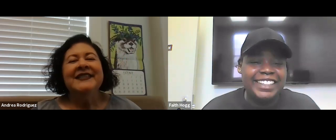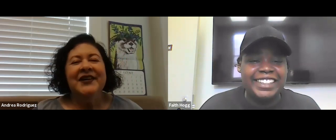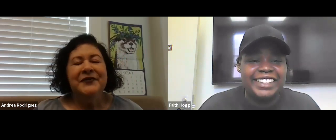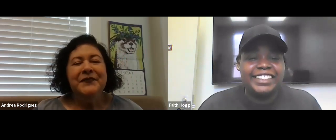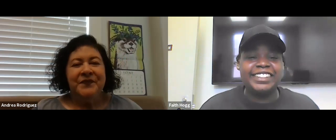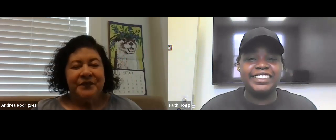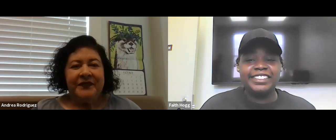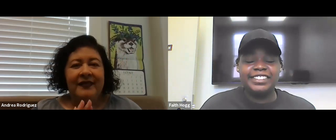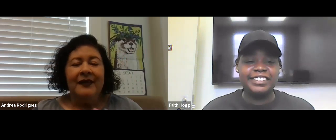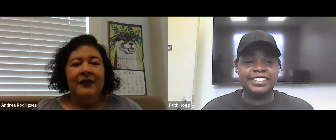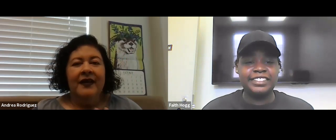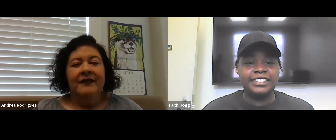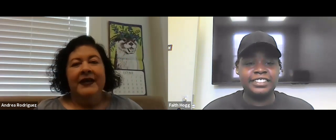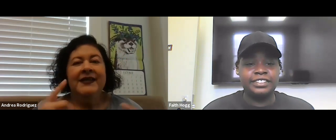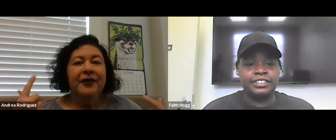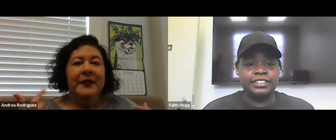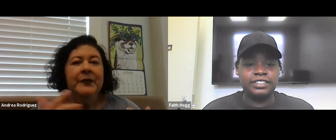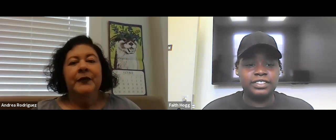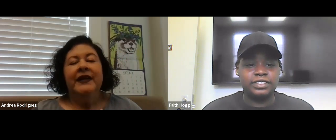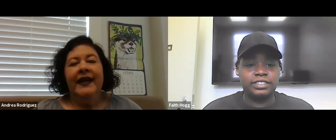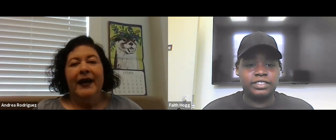So, As hearing people we clap.